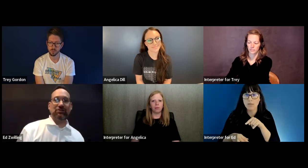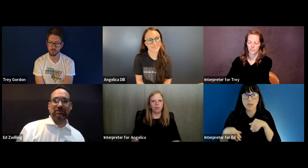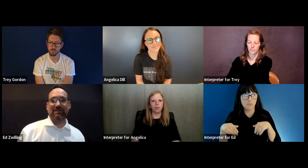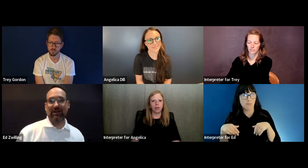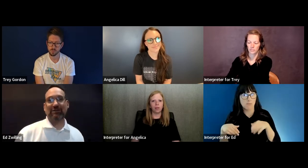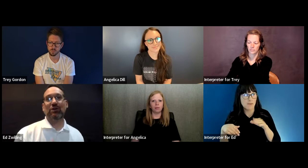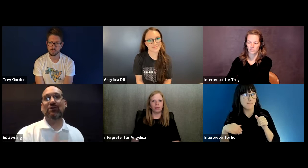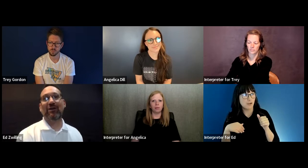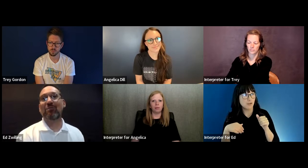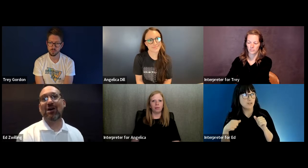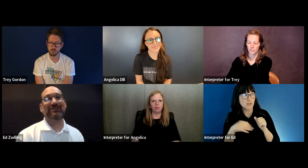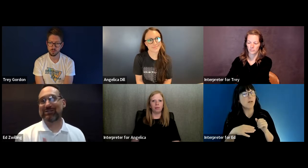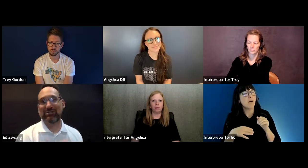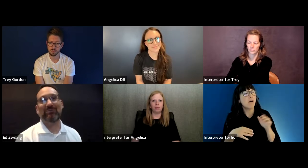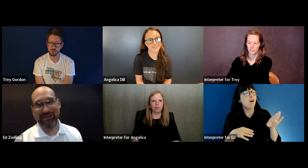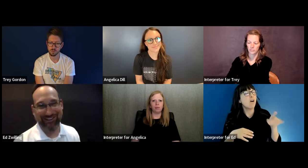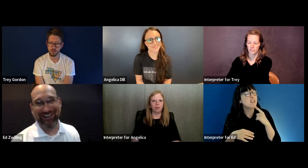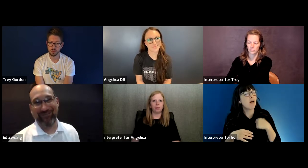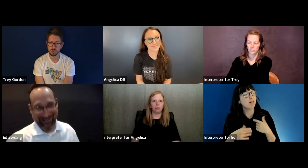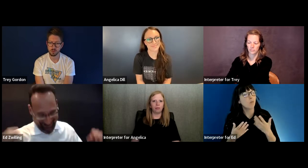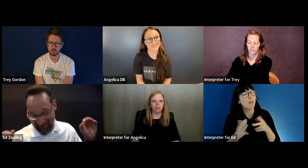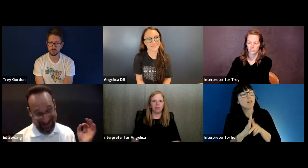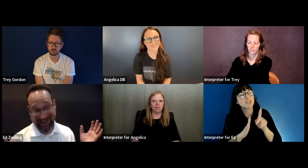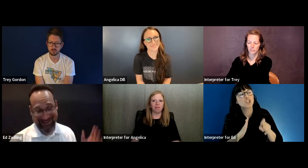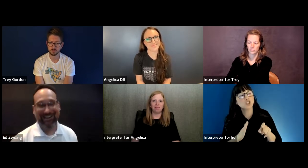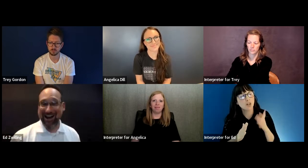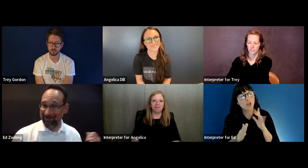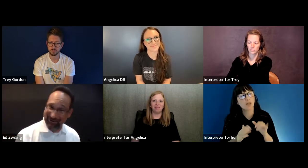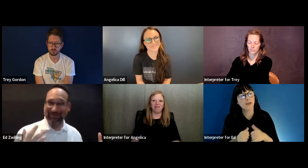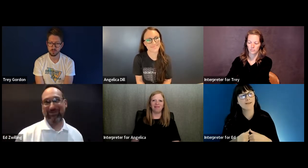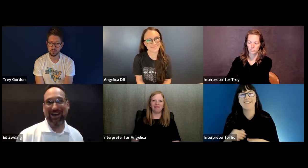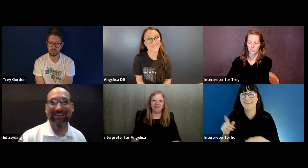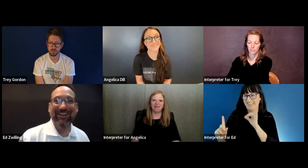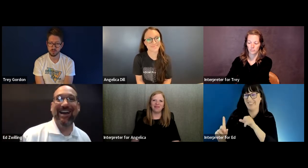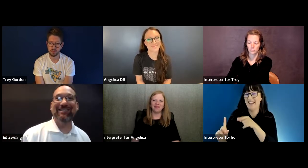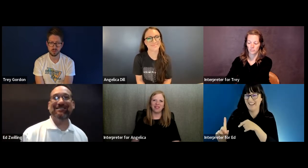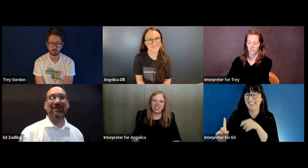just tell us what you think our policy should be like okay i would love to do that and so